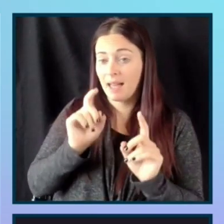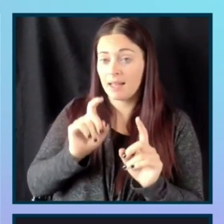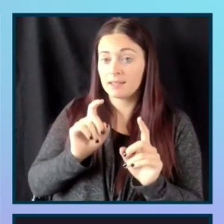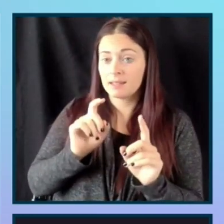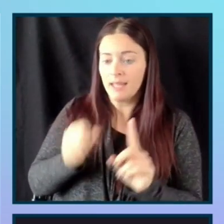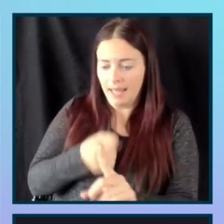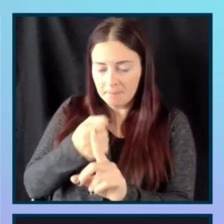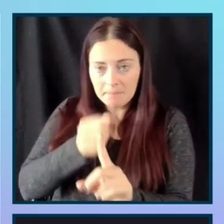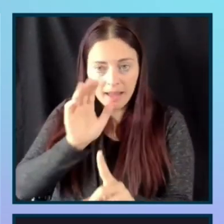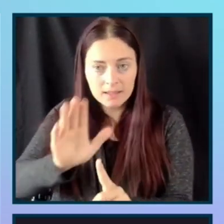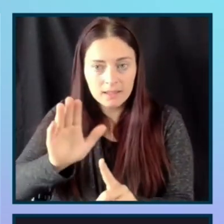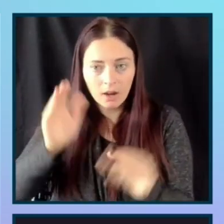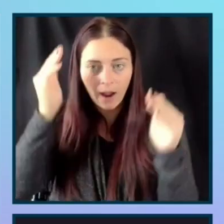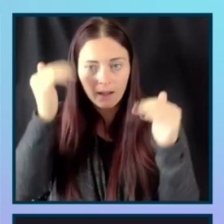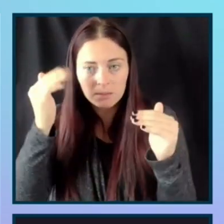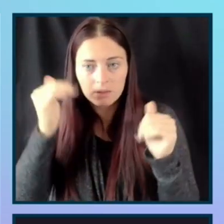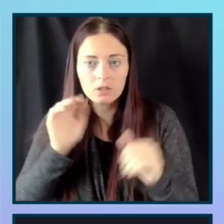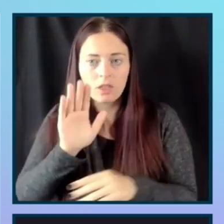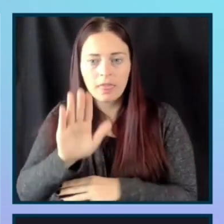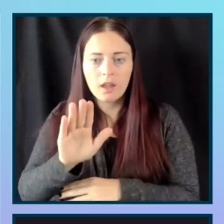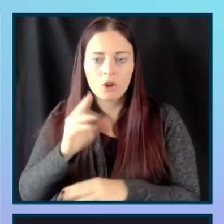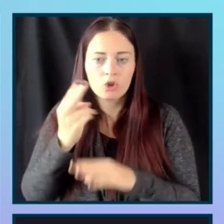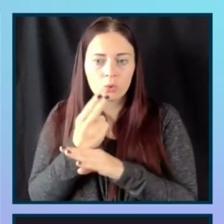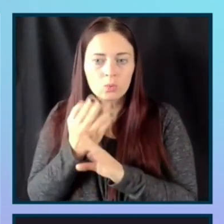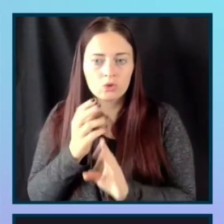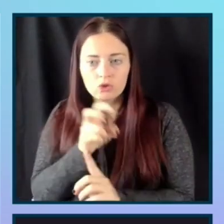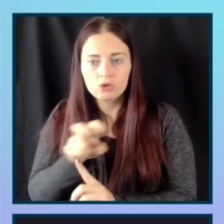of the user journey. Can create stress, can create exclusion.